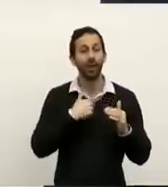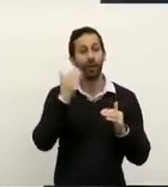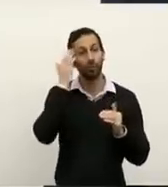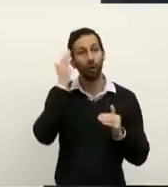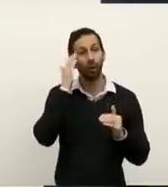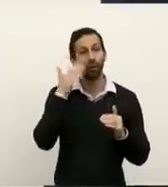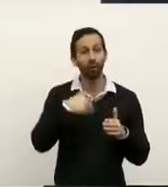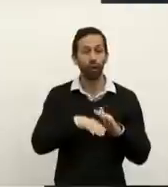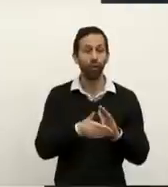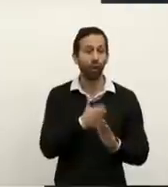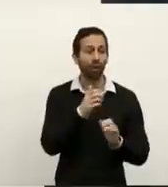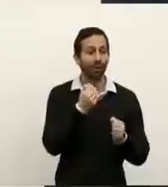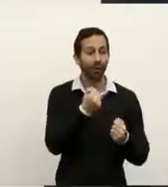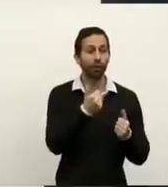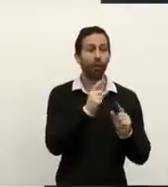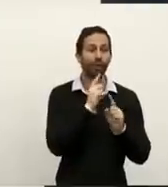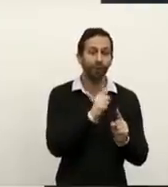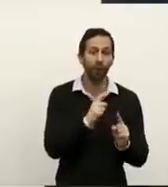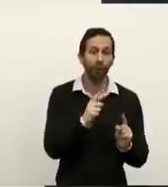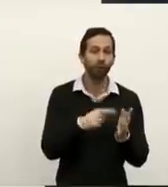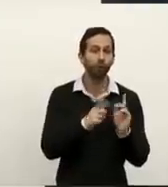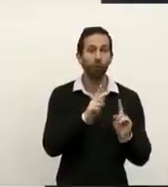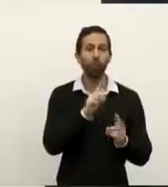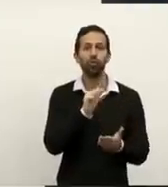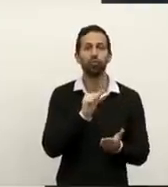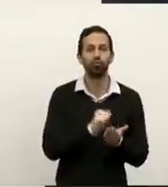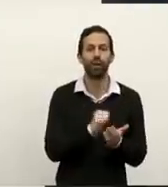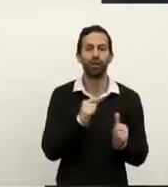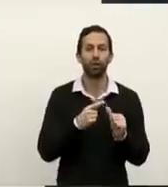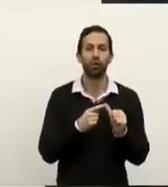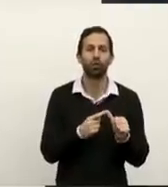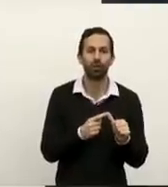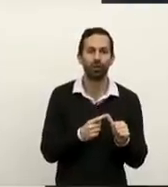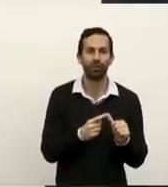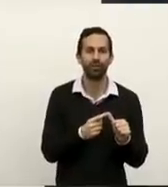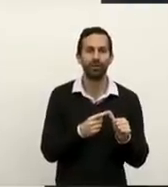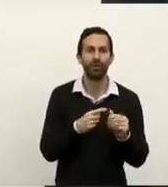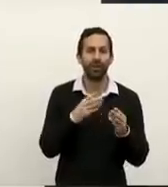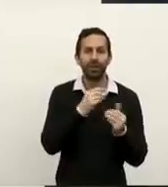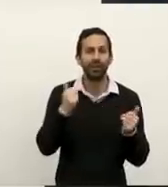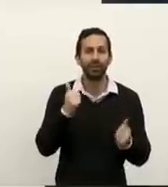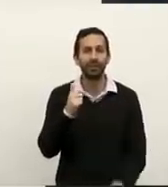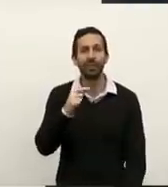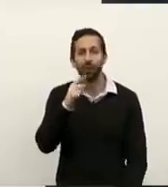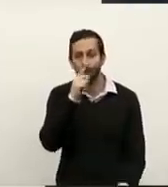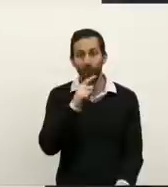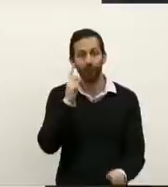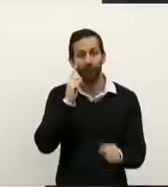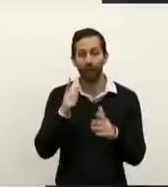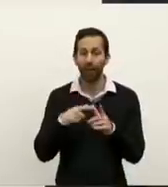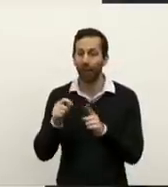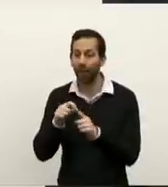to go and get good advice as to what is the right solution. 'Cause some people believe certain app on an iPad